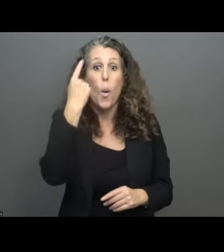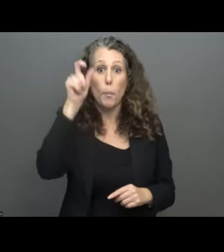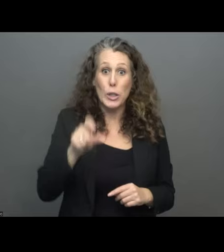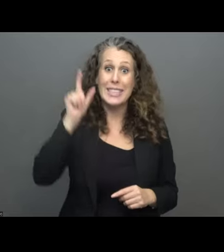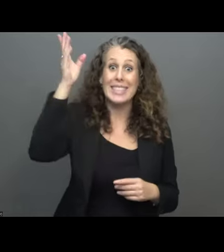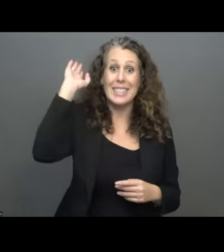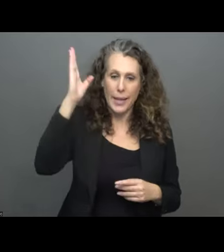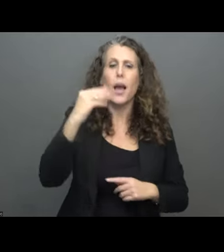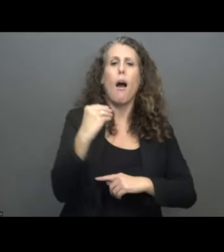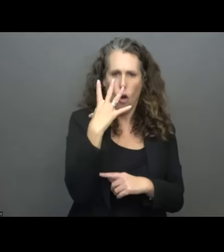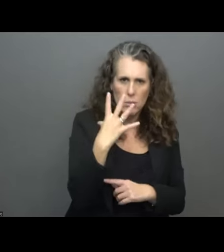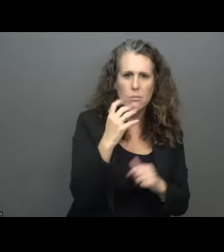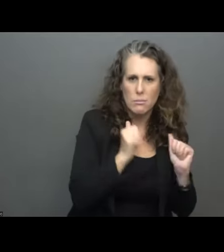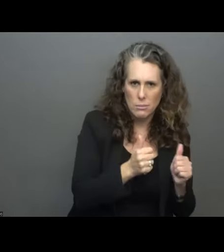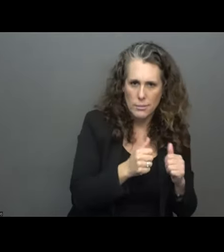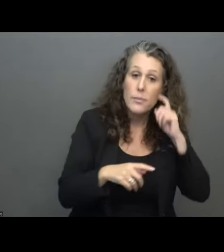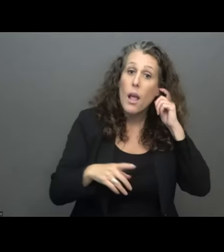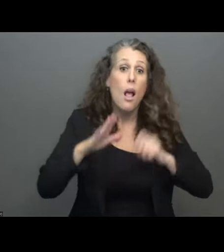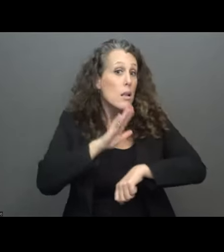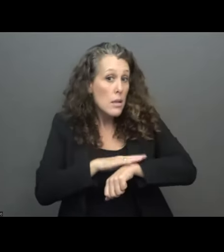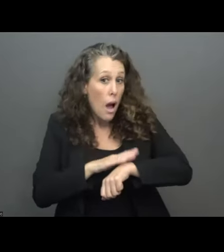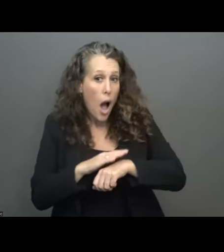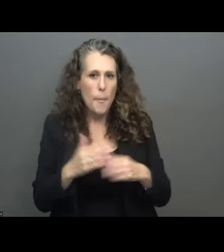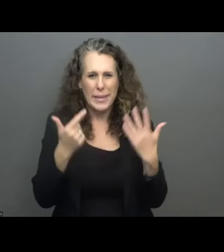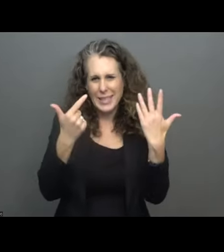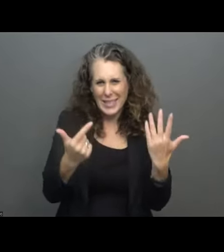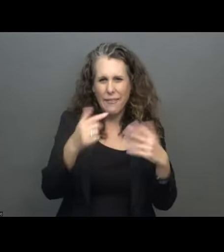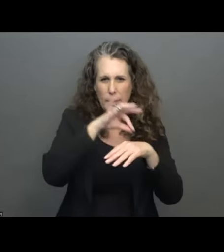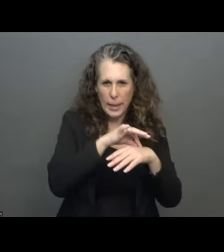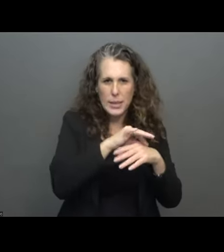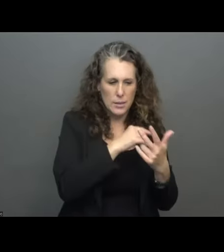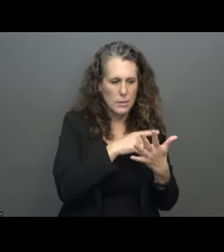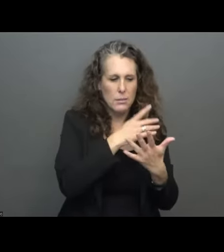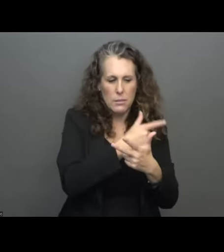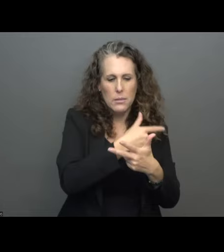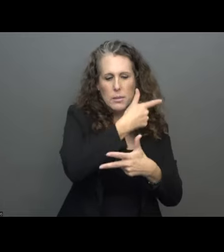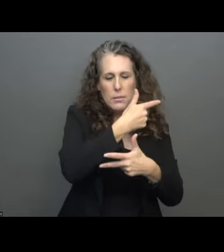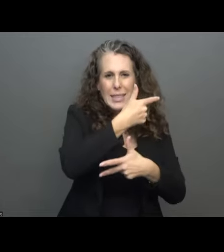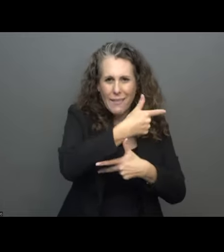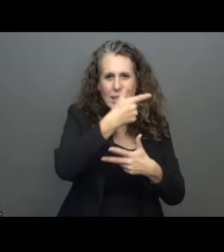seven minutes, and I may also remind you at the end that you should wrap up to two times